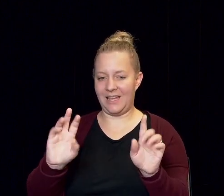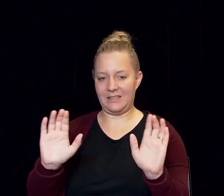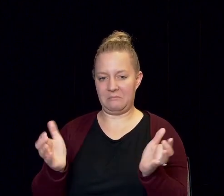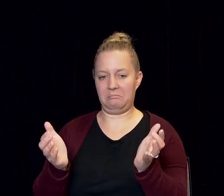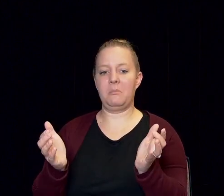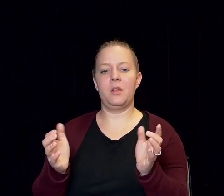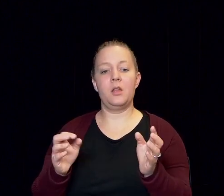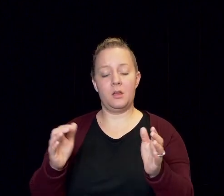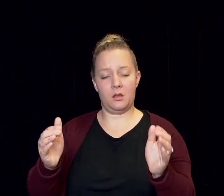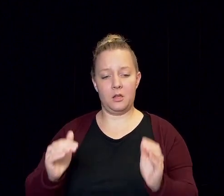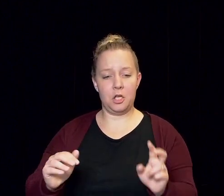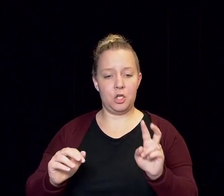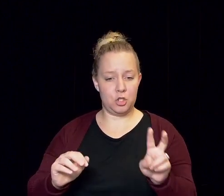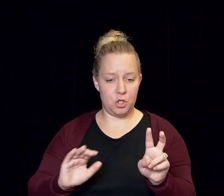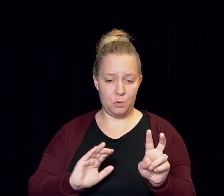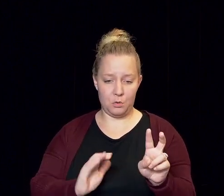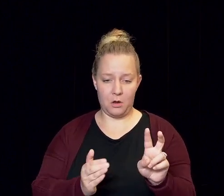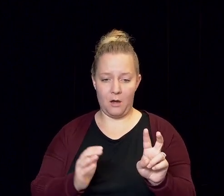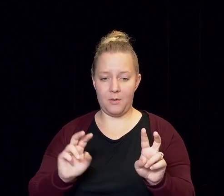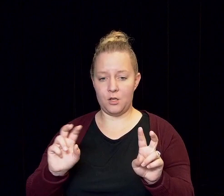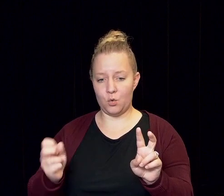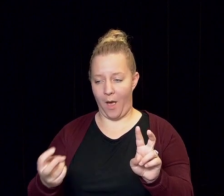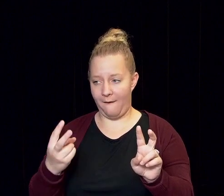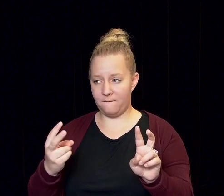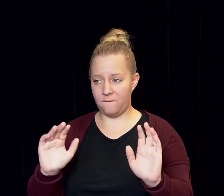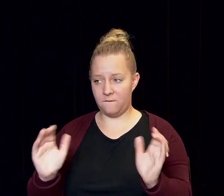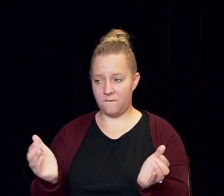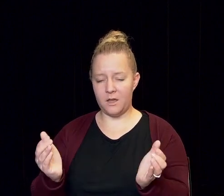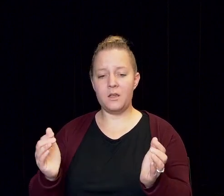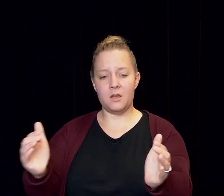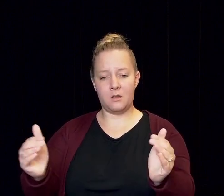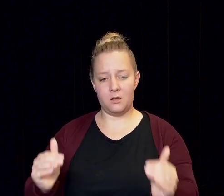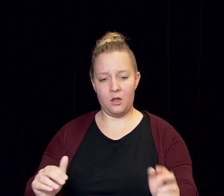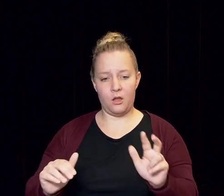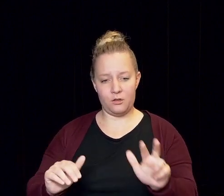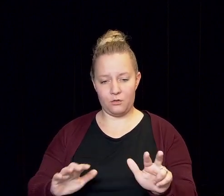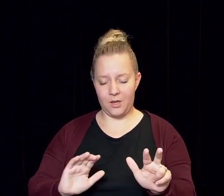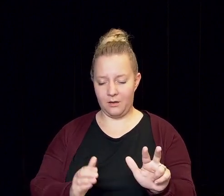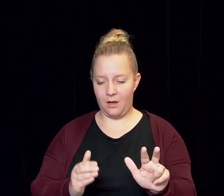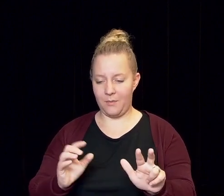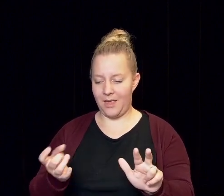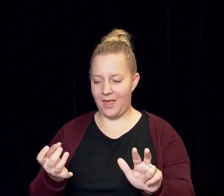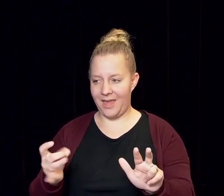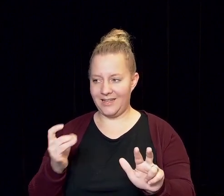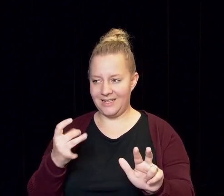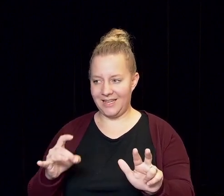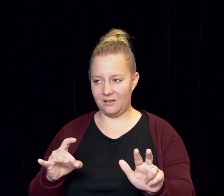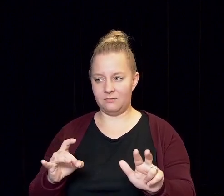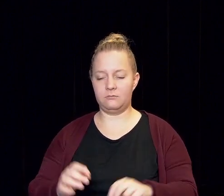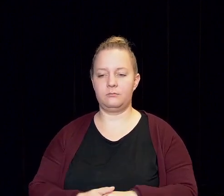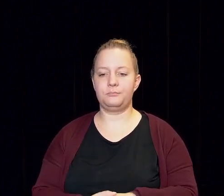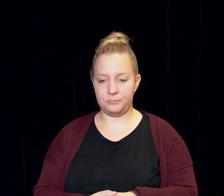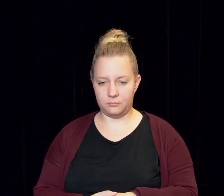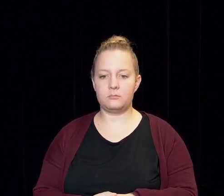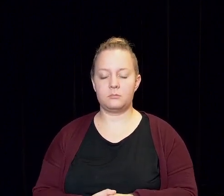A 2 before the 12 is 2, 12 and then 3 before the 18 is 3, 18.